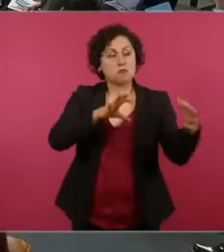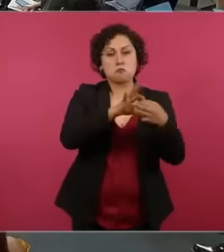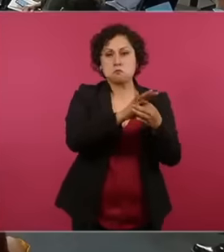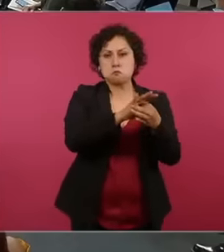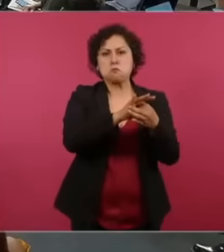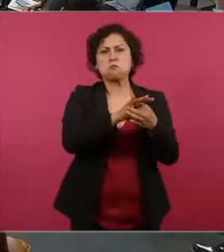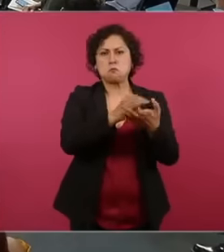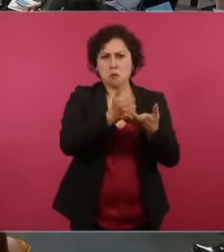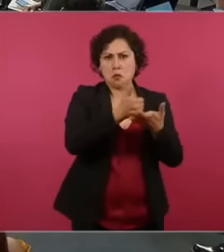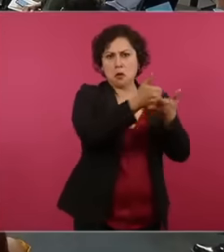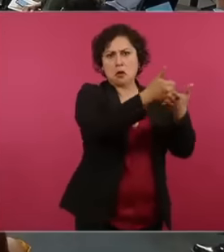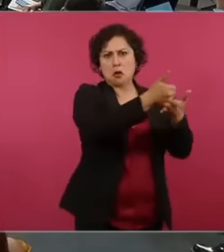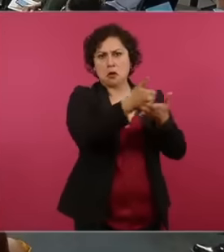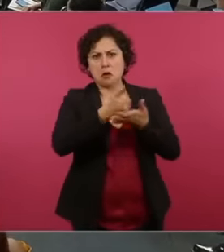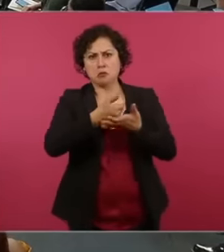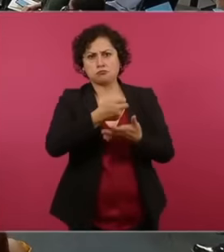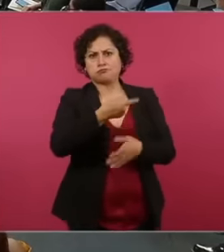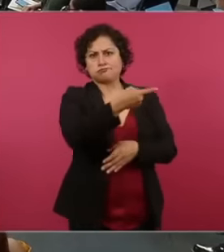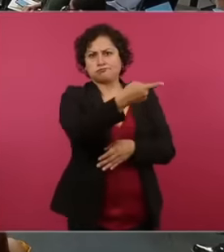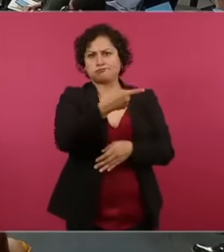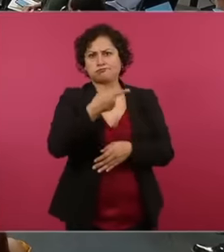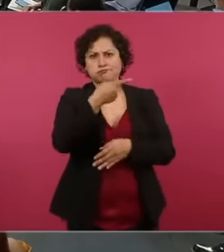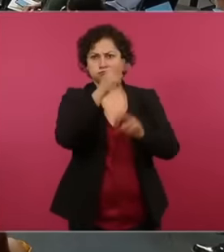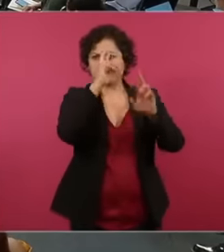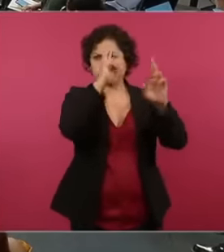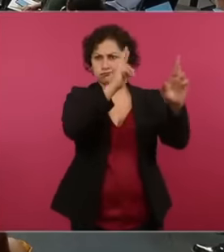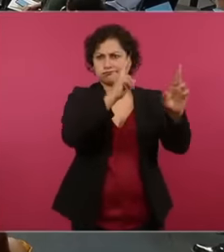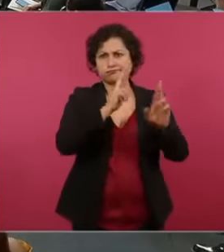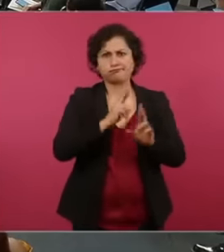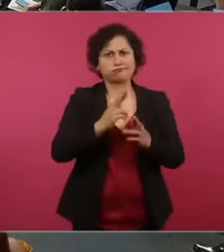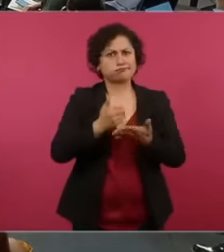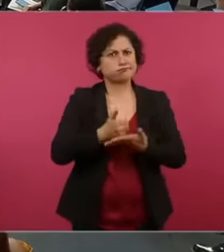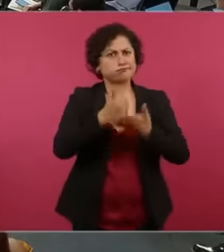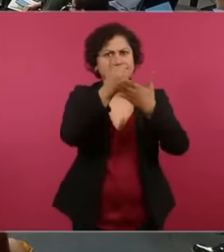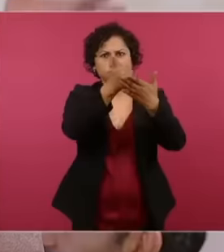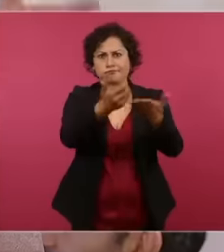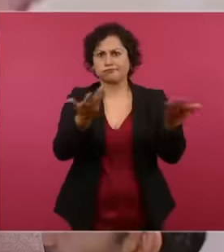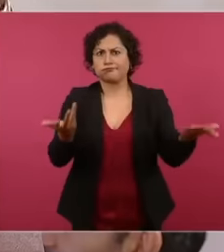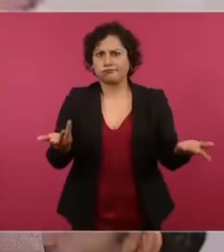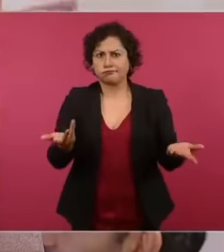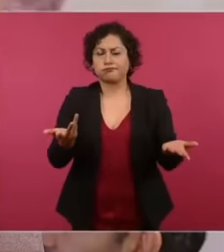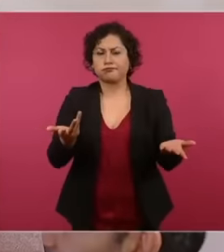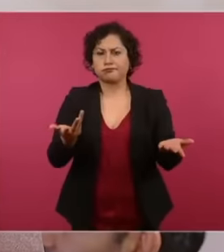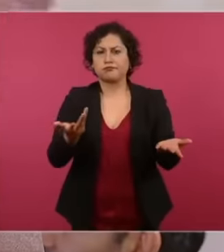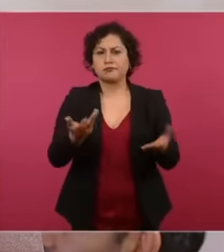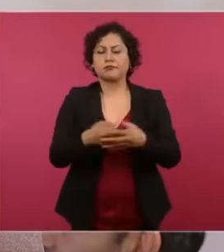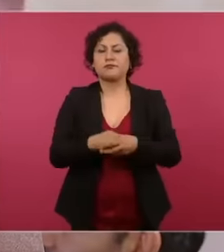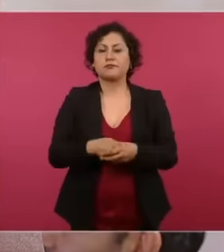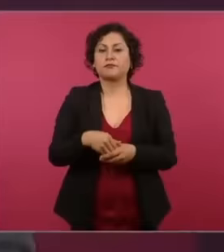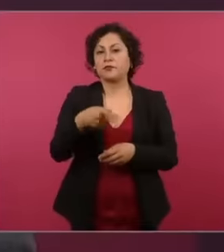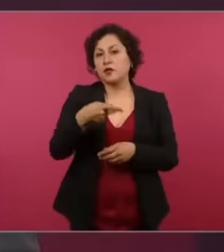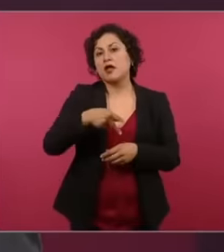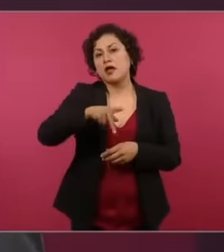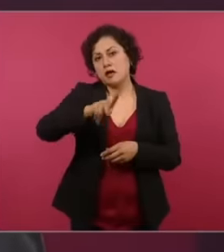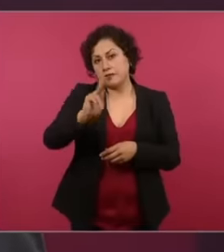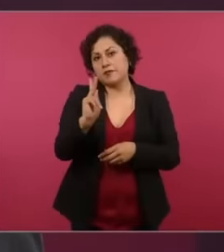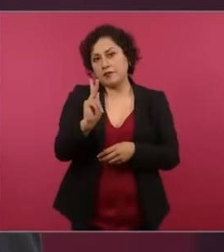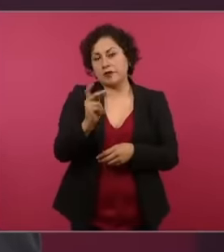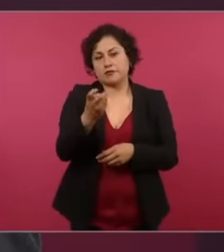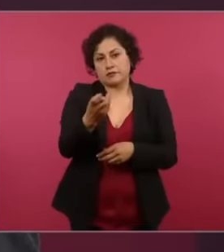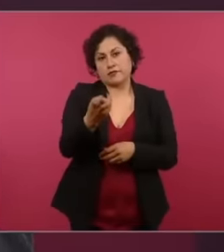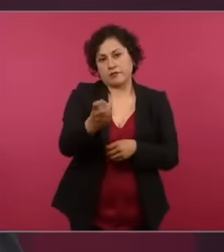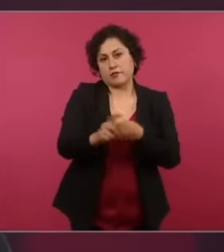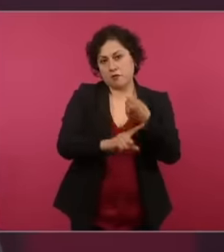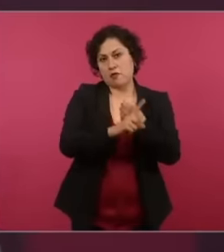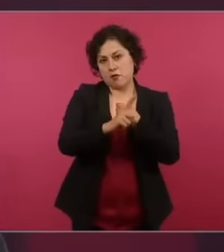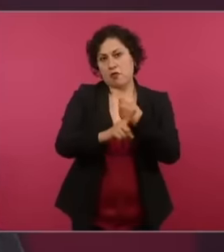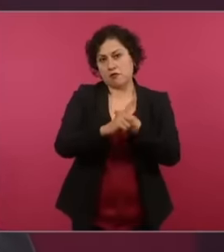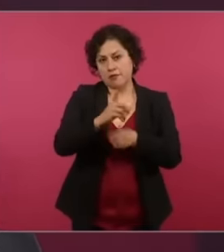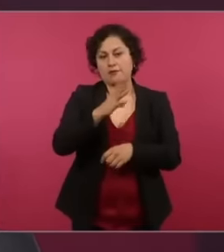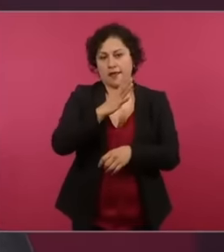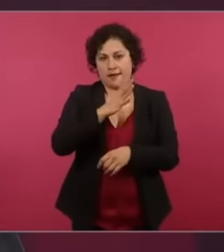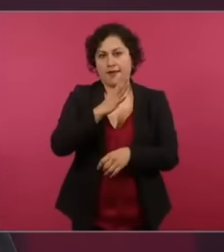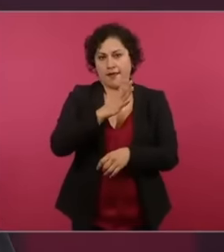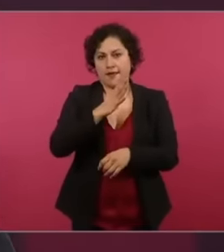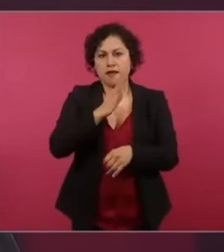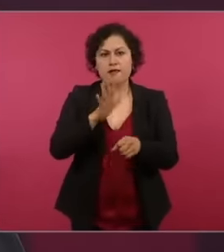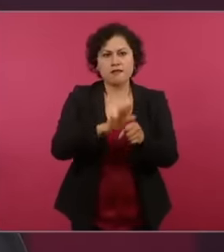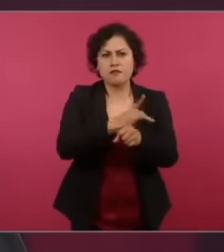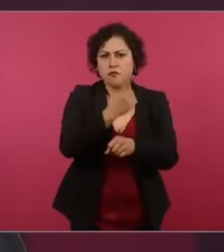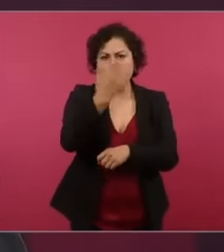two countries and the two peoples helps us, but we do have this problem that American politicians